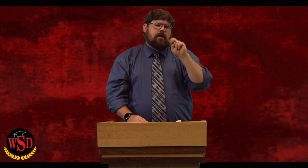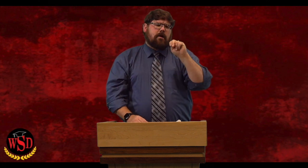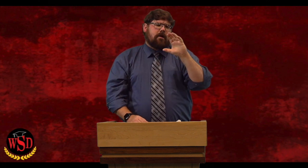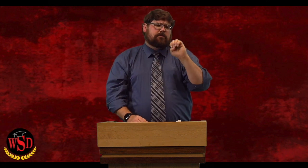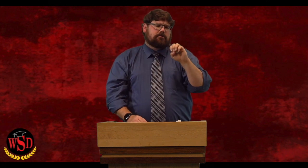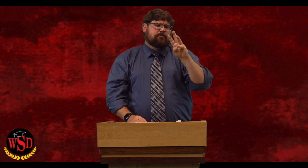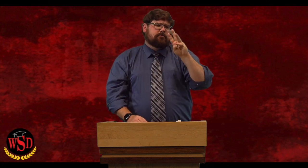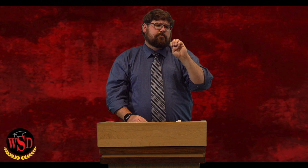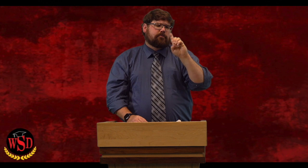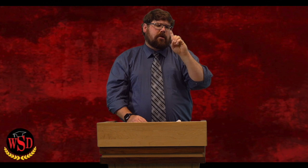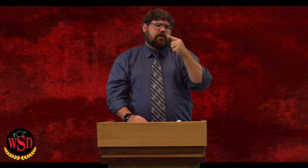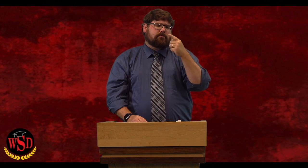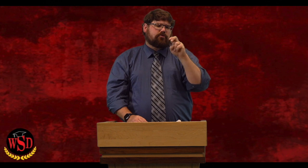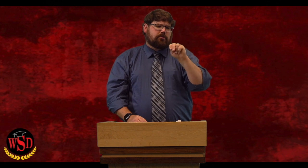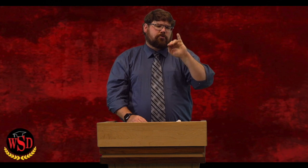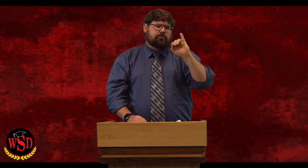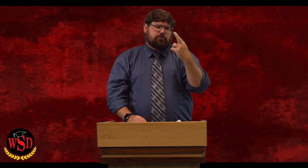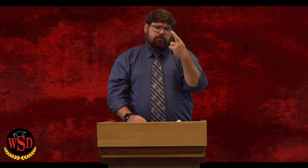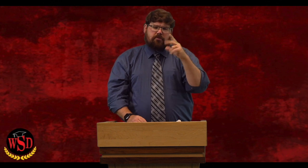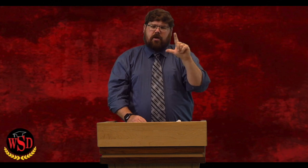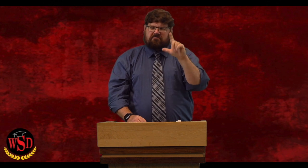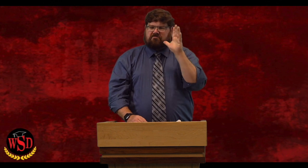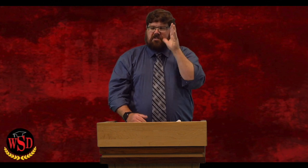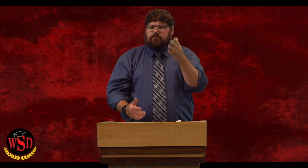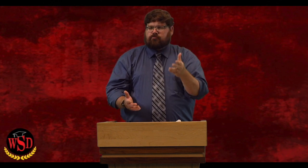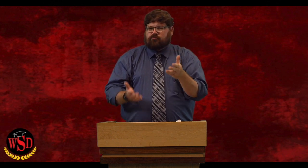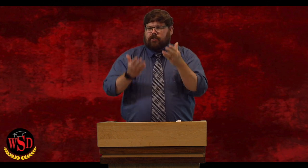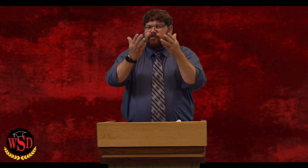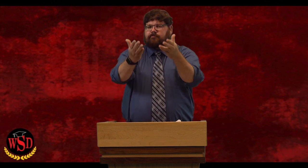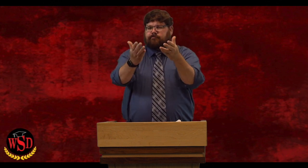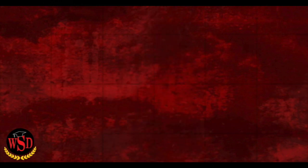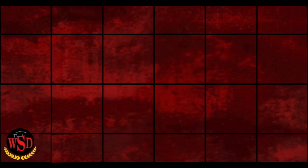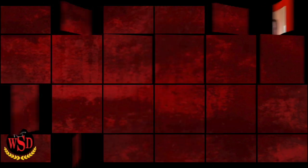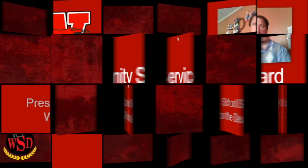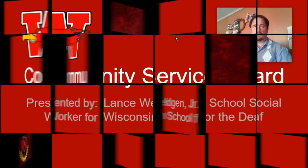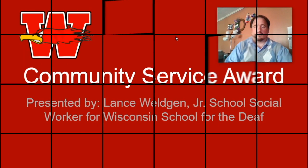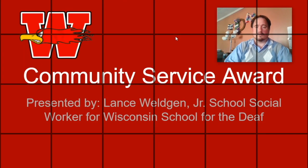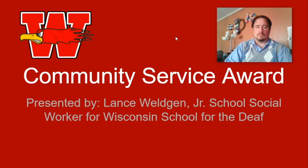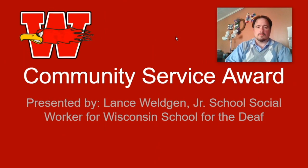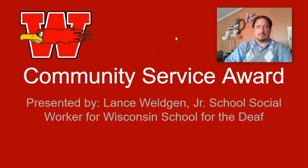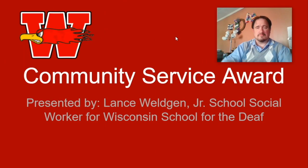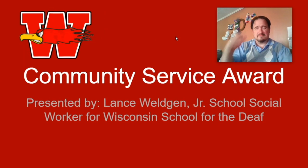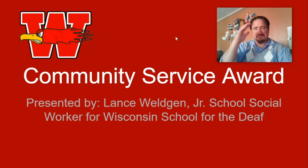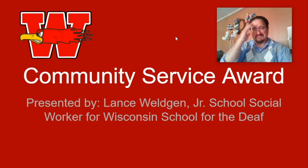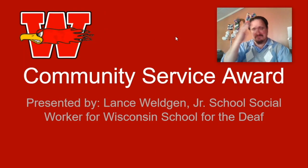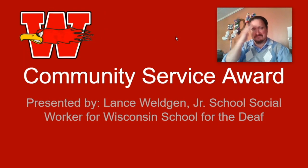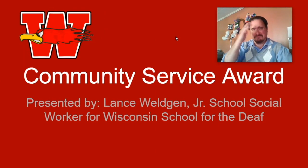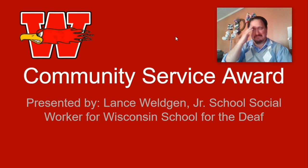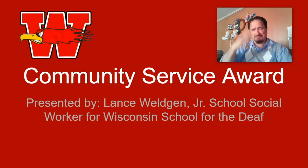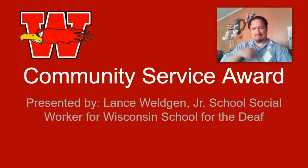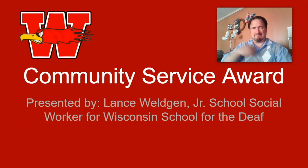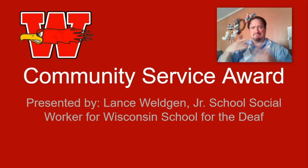Lance Weldgen, Jr. will present these awards. Hello!